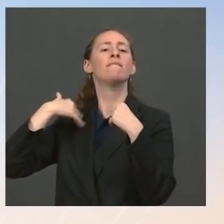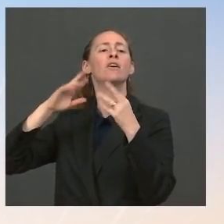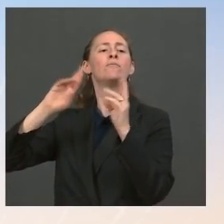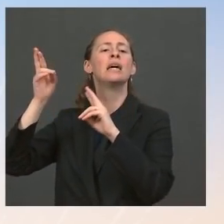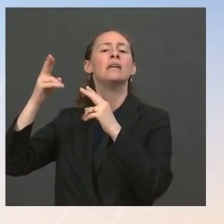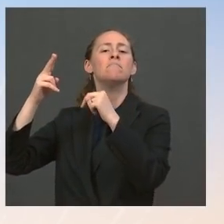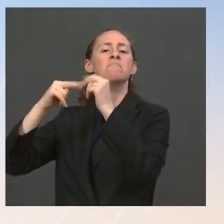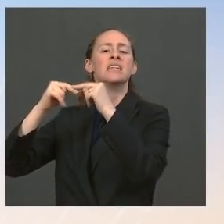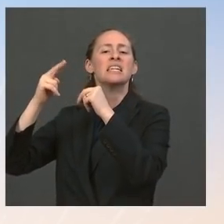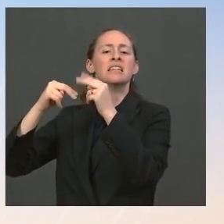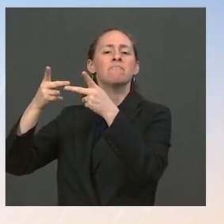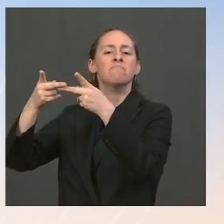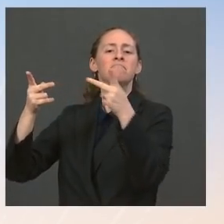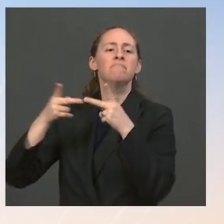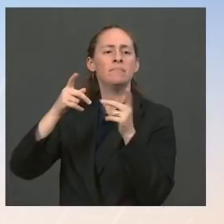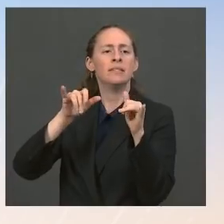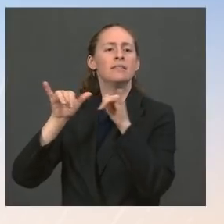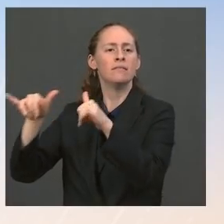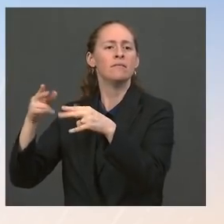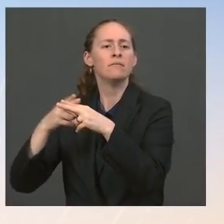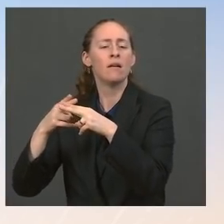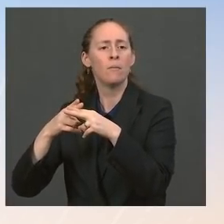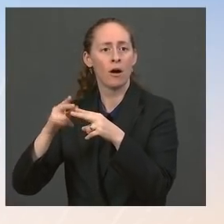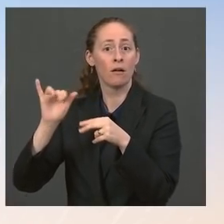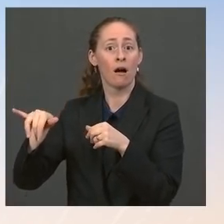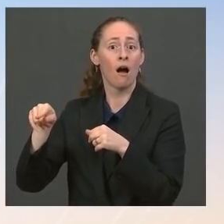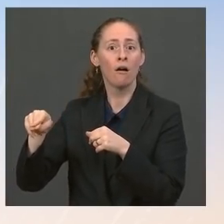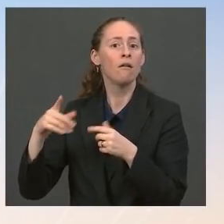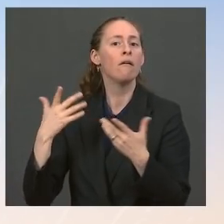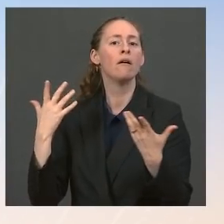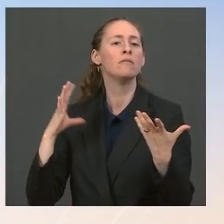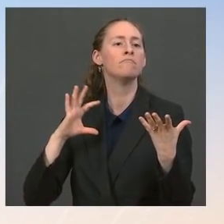And that can cause the significant spread of a pandemic.